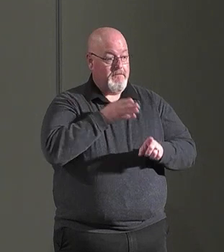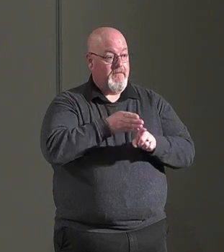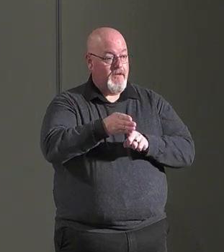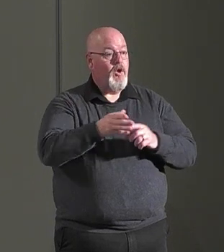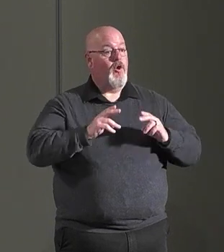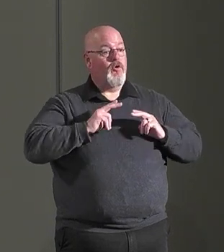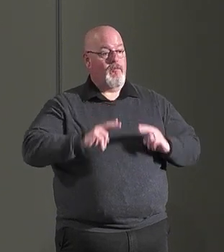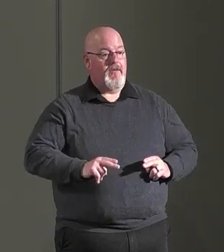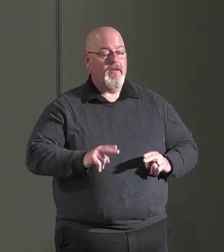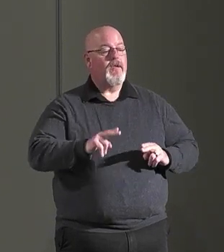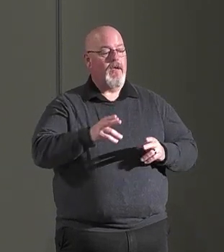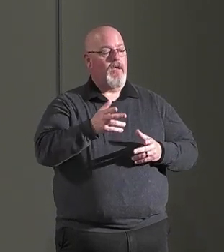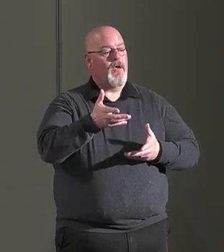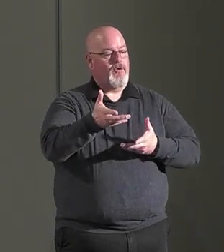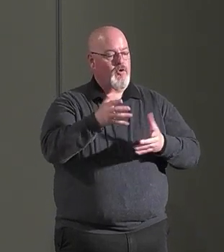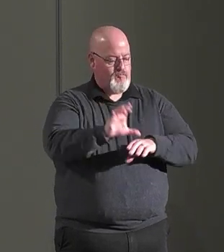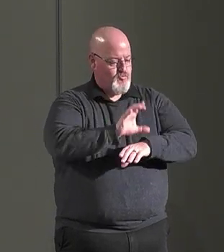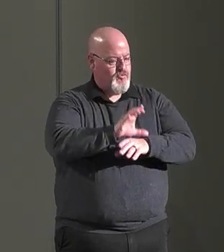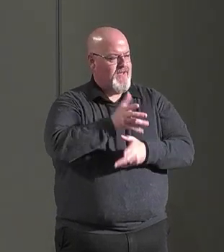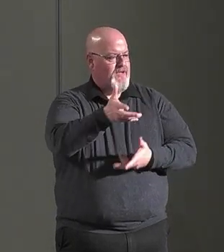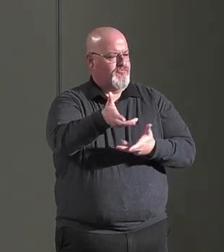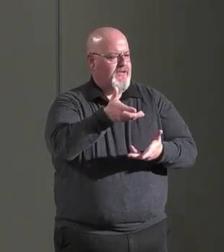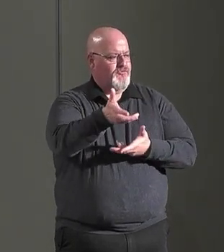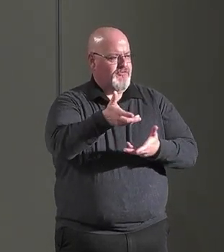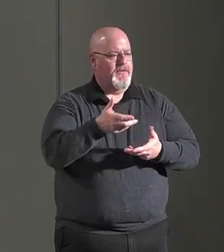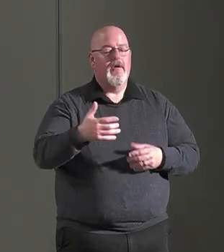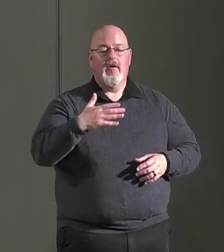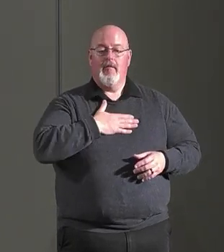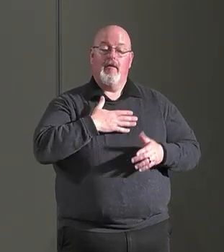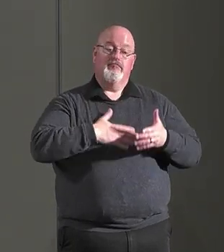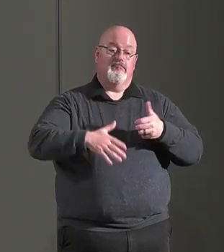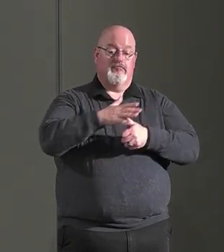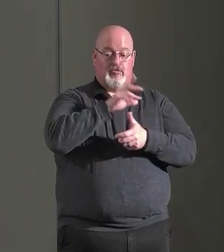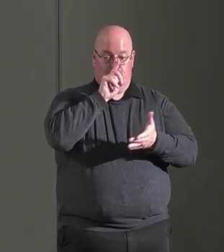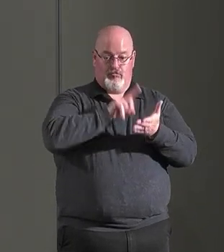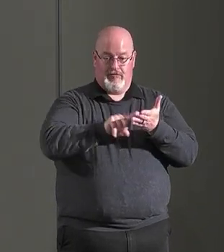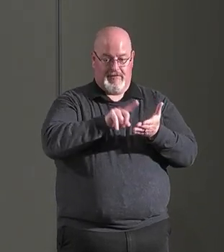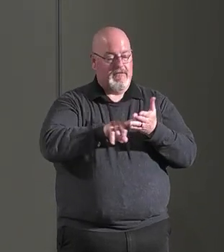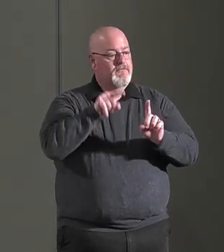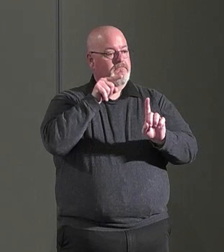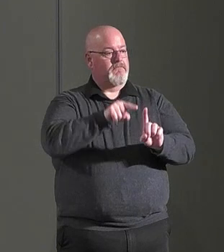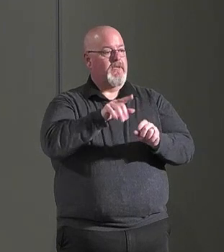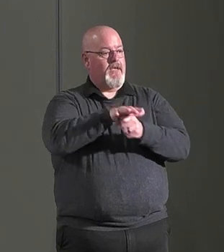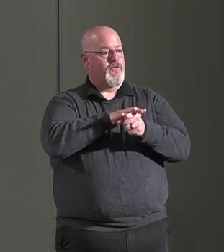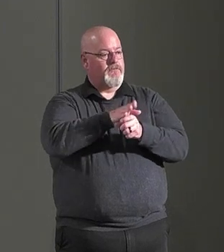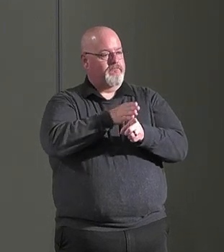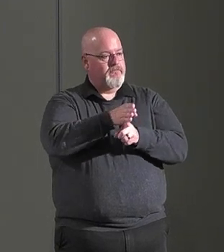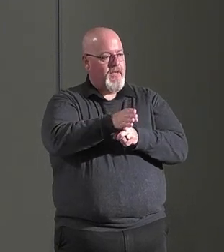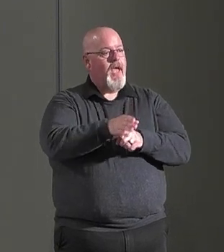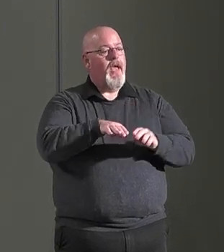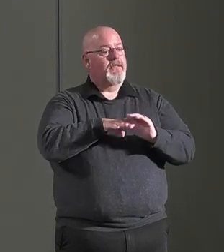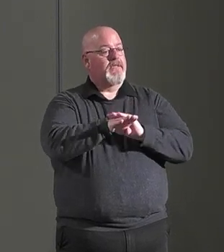computer interaction. My primary research interest lies in the area of accessibility